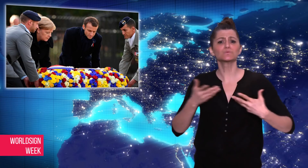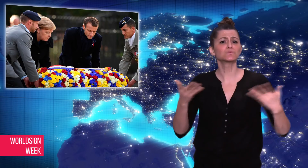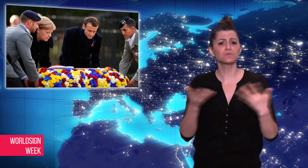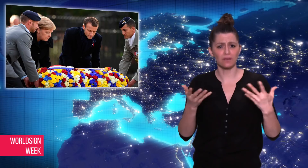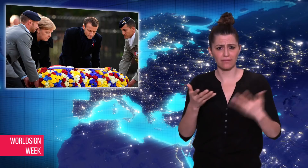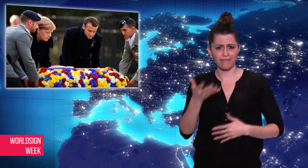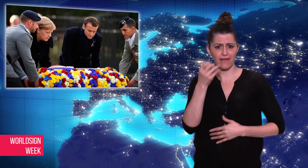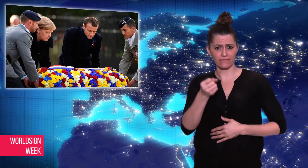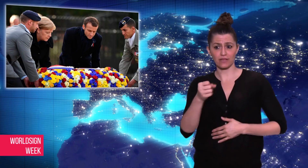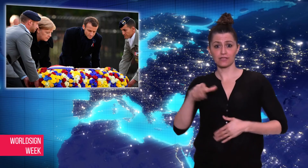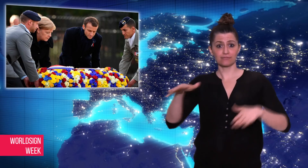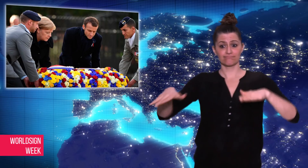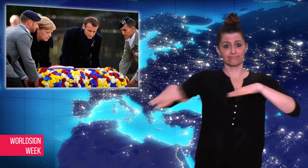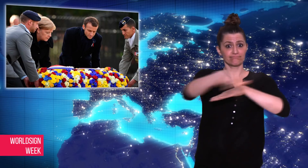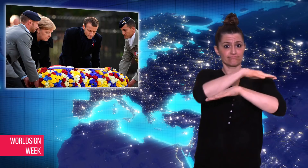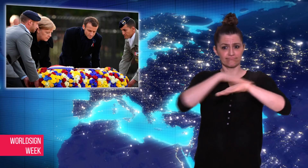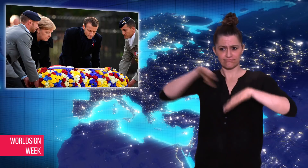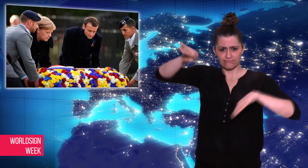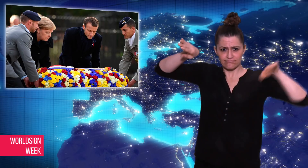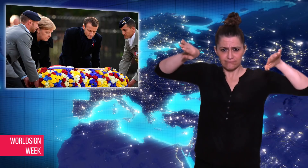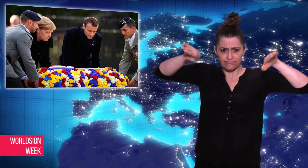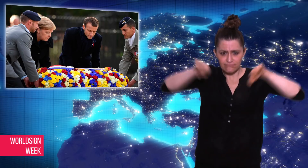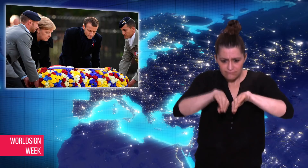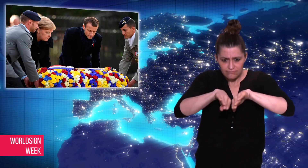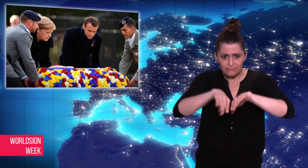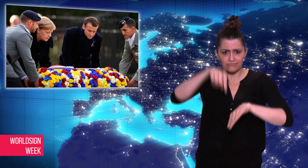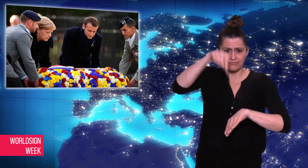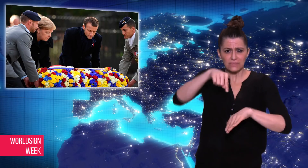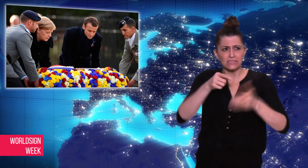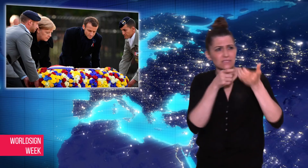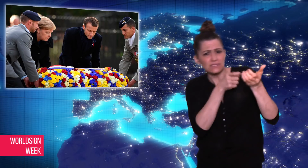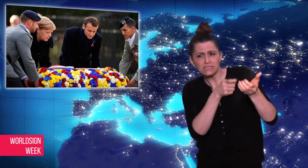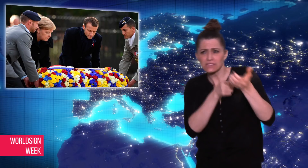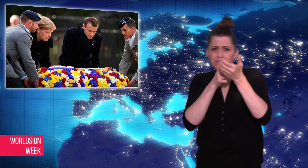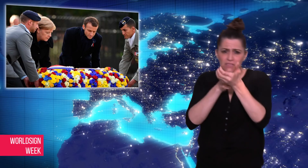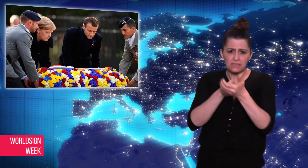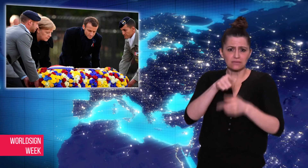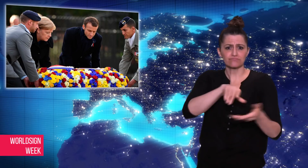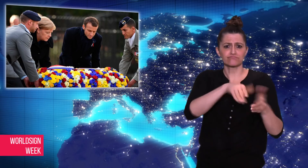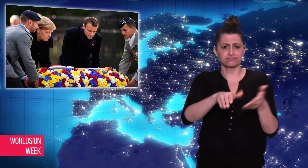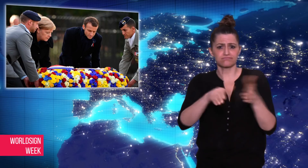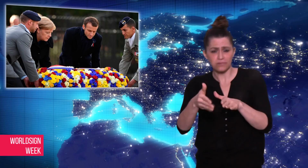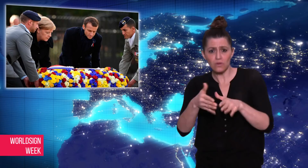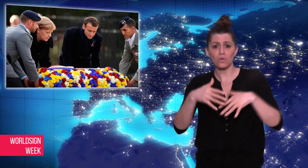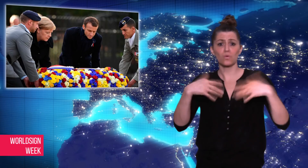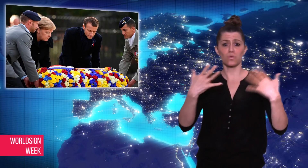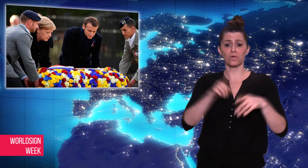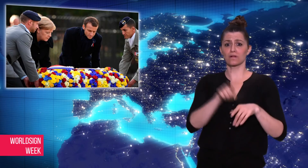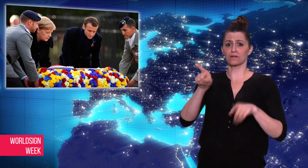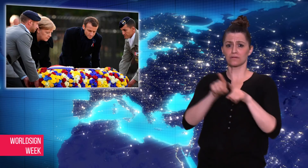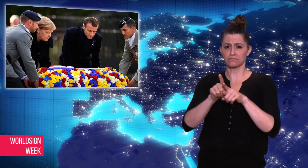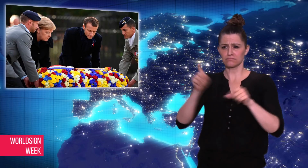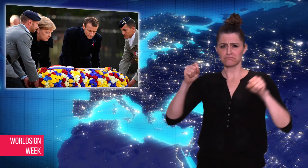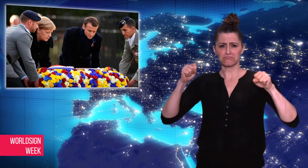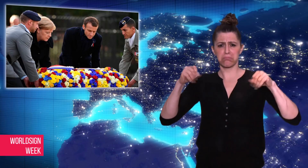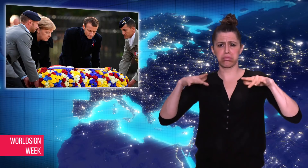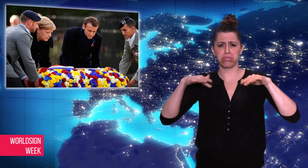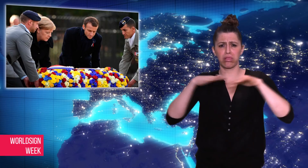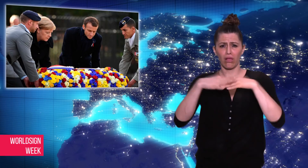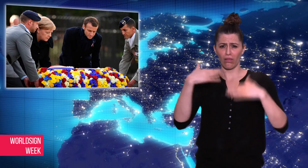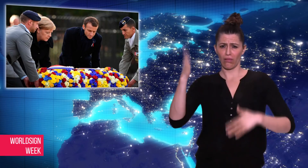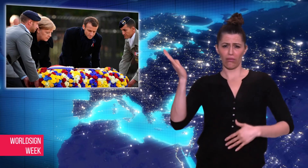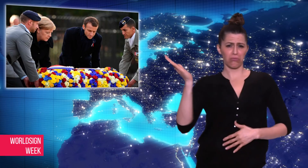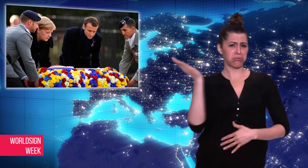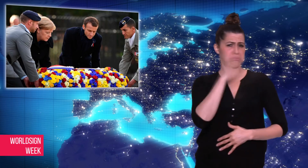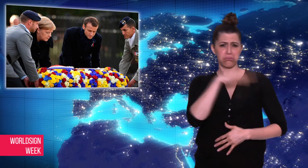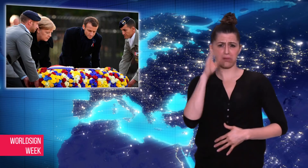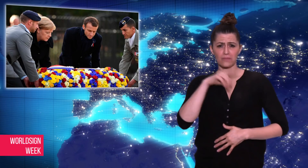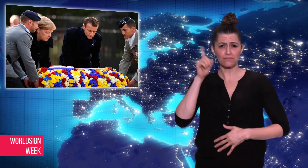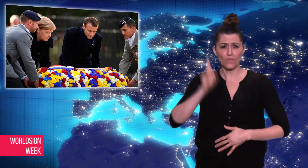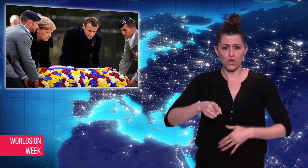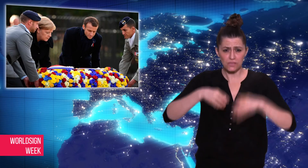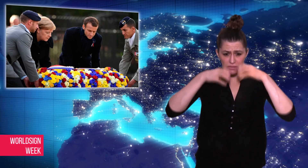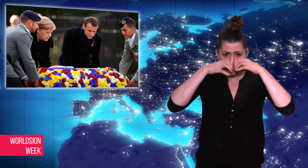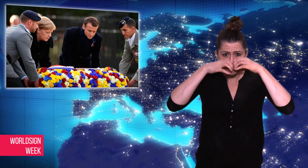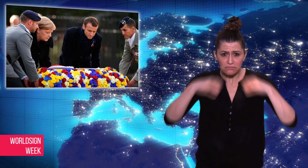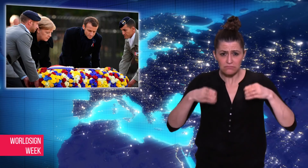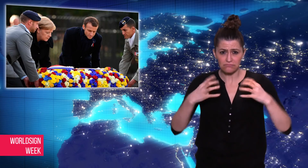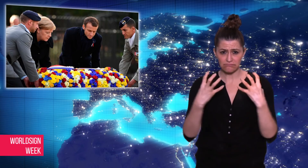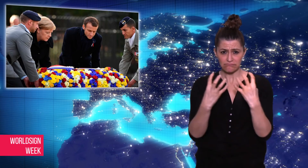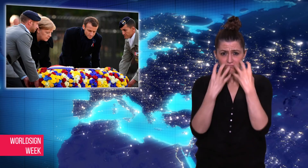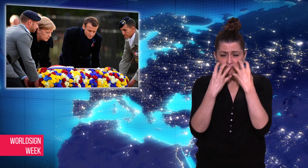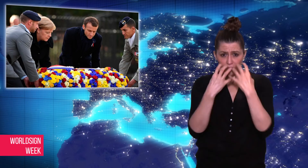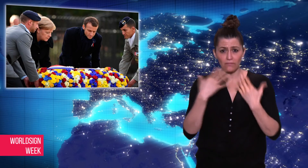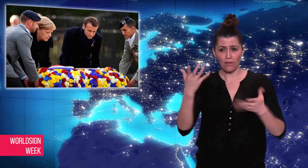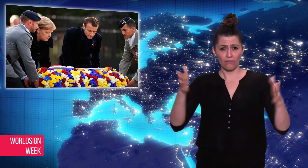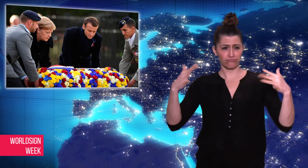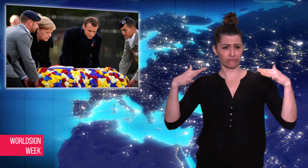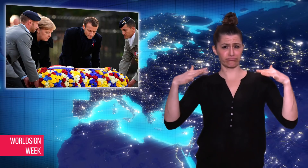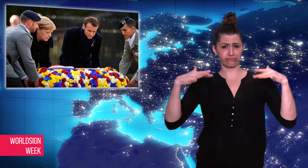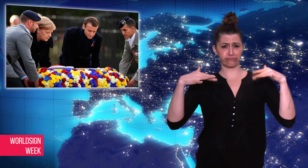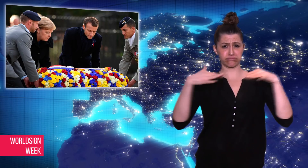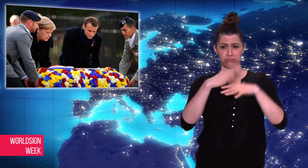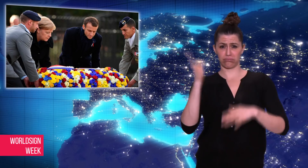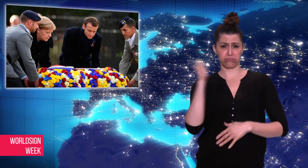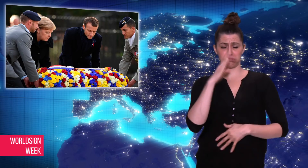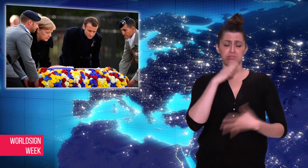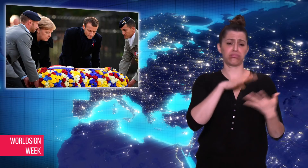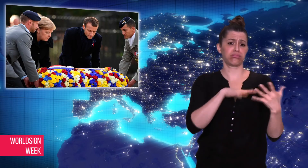often fighting in trenches and battling poison gas.